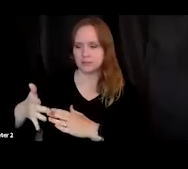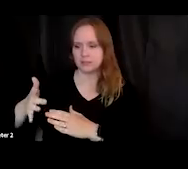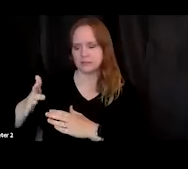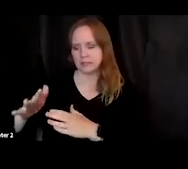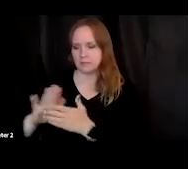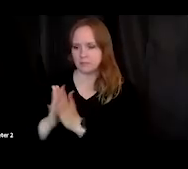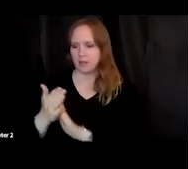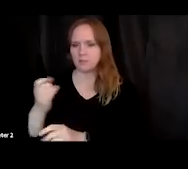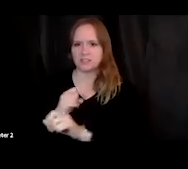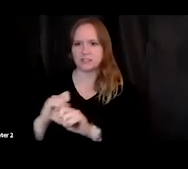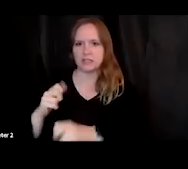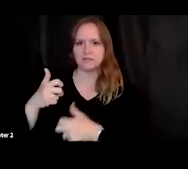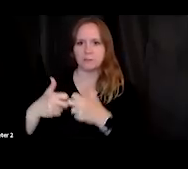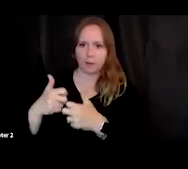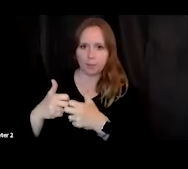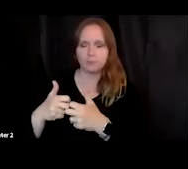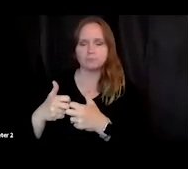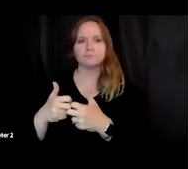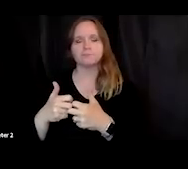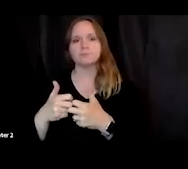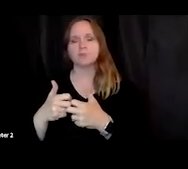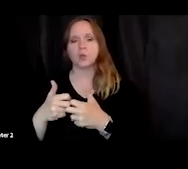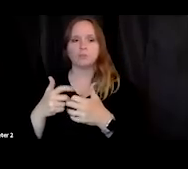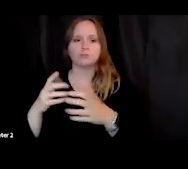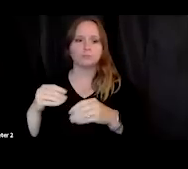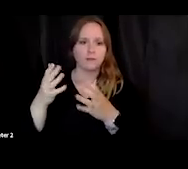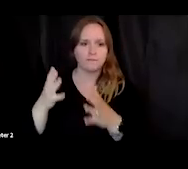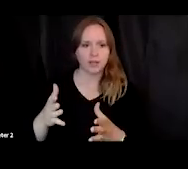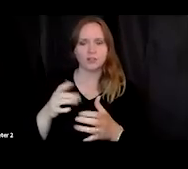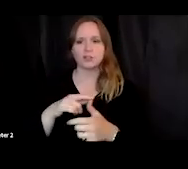Providers, prescribers, direct care cannot come into the house.